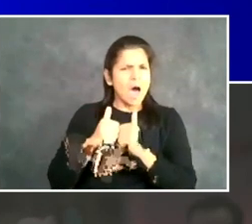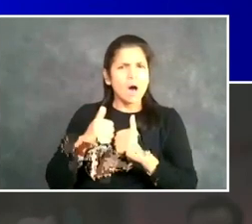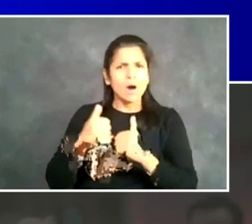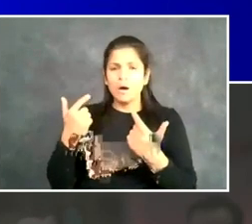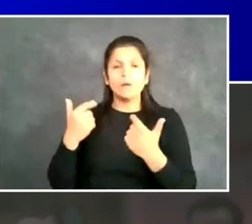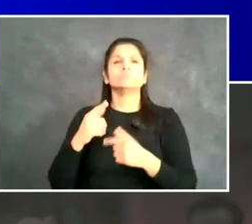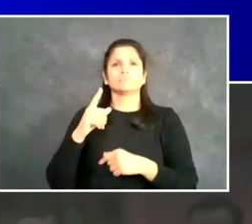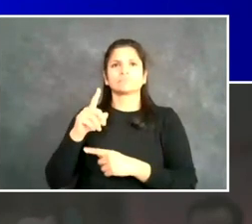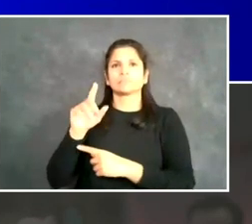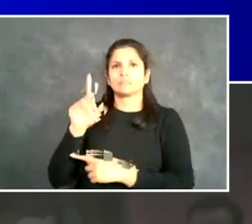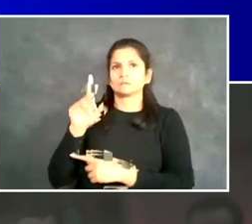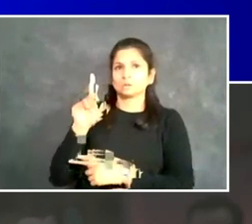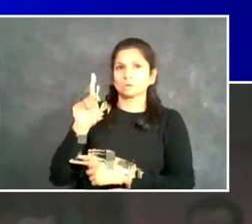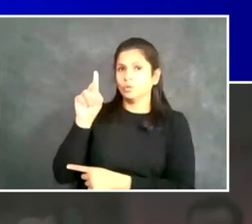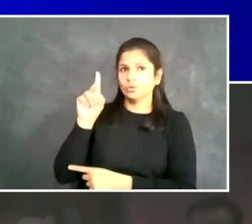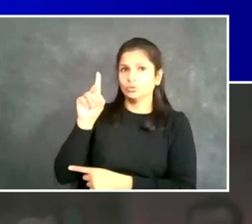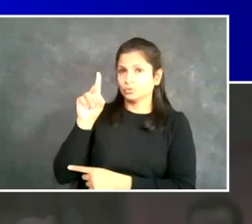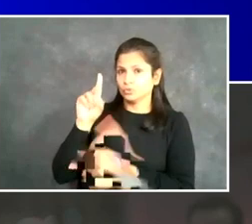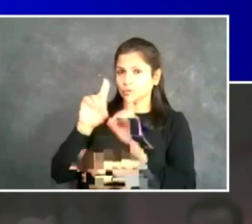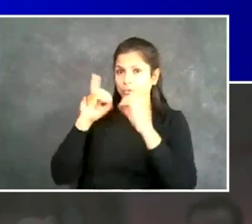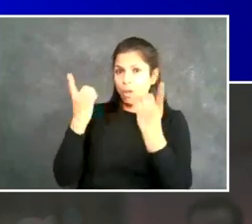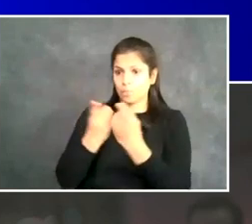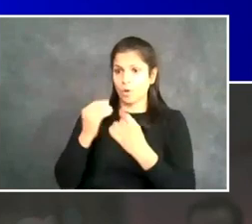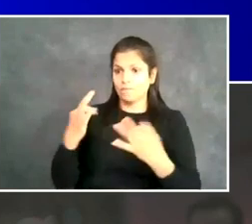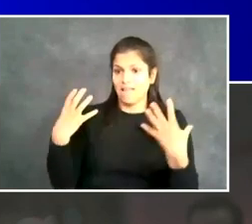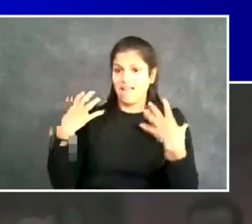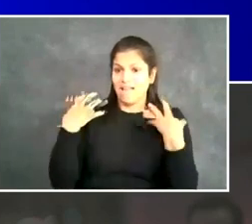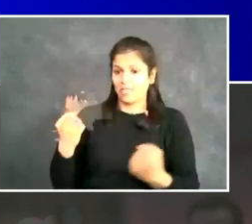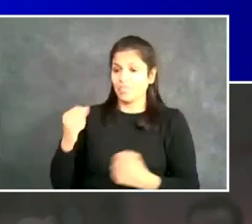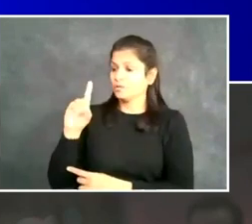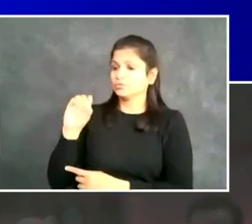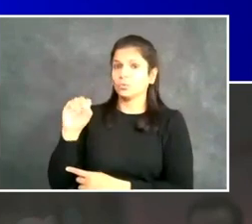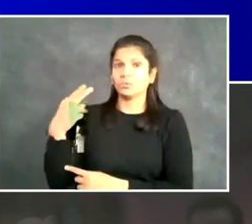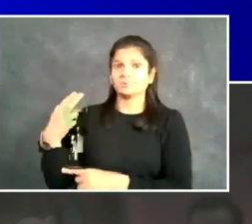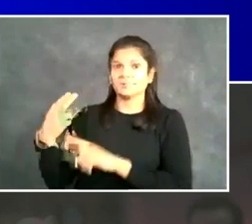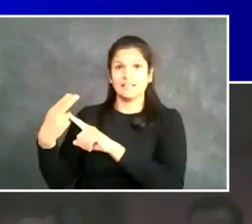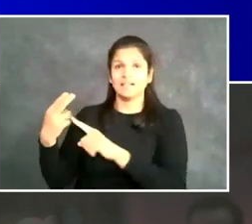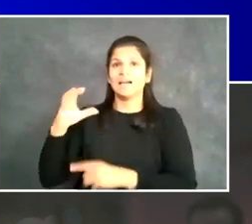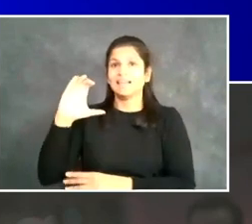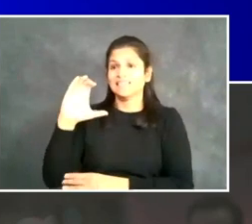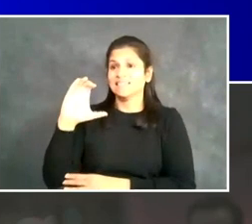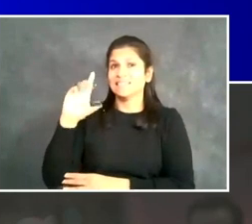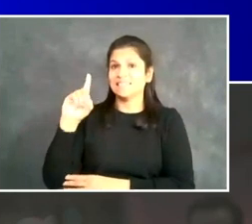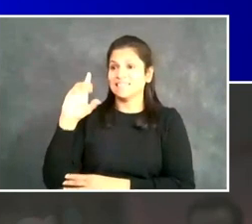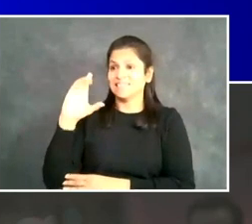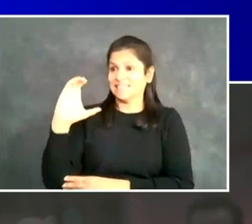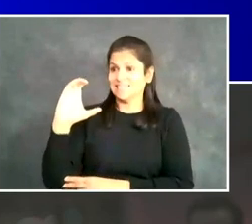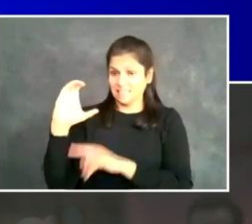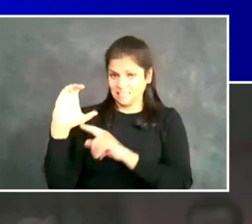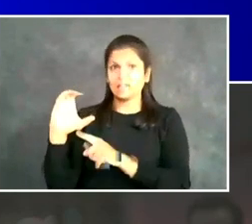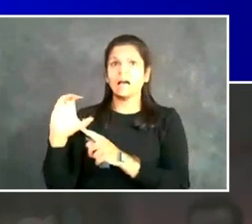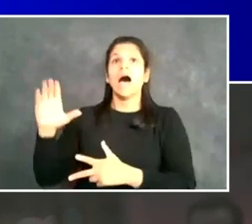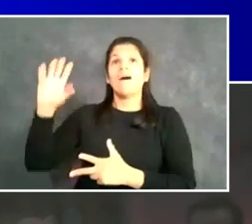WITH THE FEDERAL GOVERNMENT. WITH THE DEPARTMENT OF HEALTH AND HUMAN SERVICES. THE CENTERS FOR DISEASE